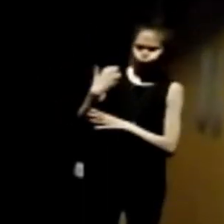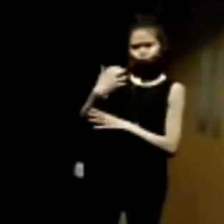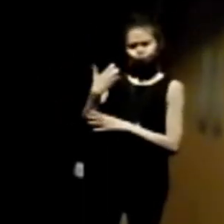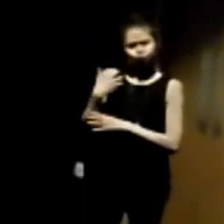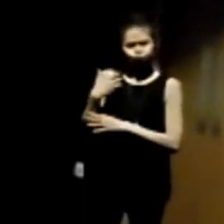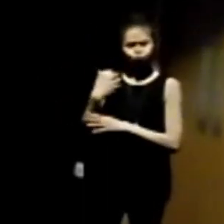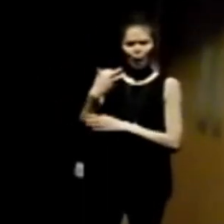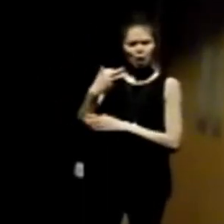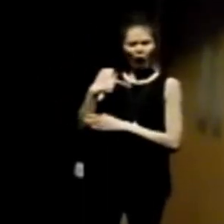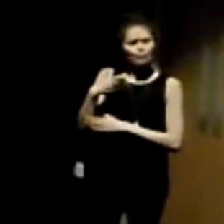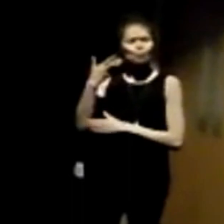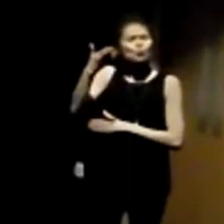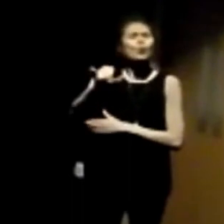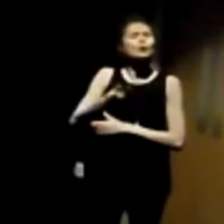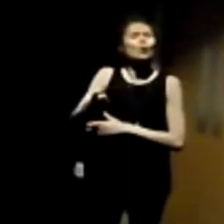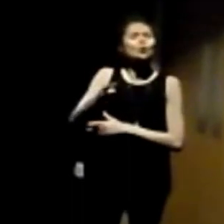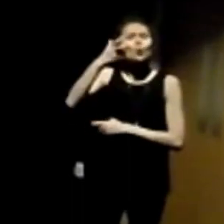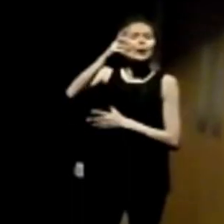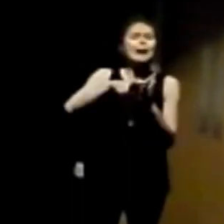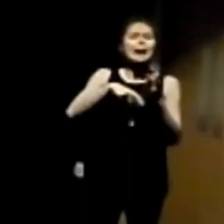King Lear‘s ball tonight and what are they going to wear.